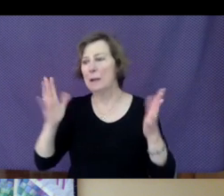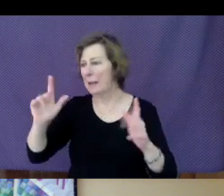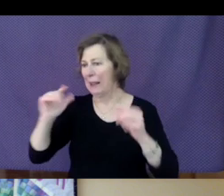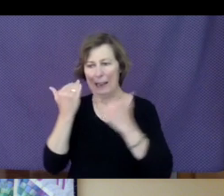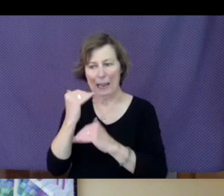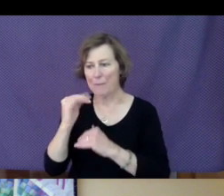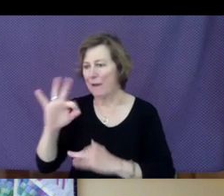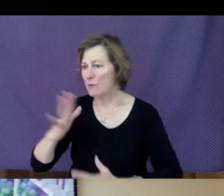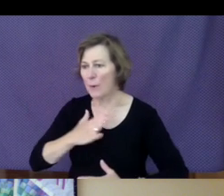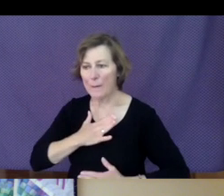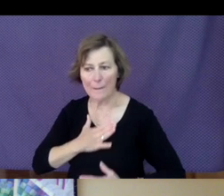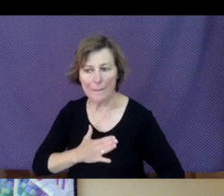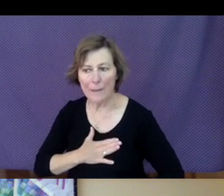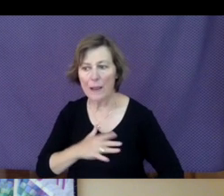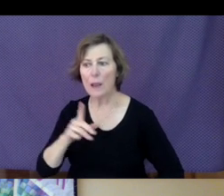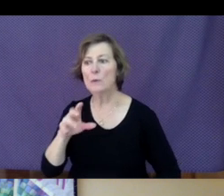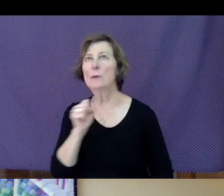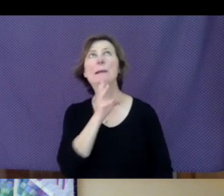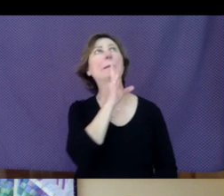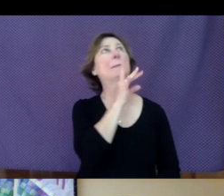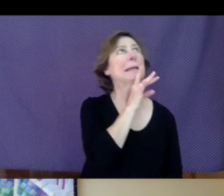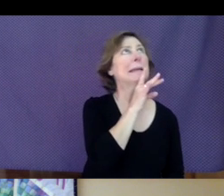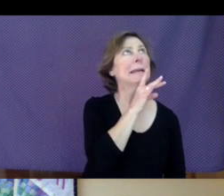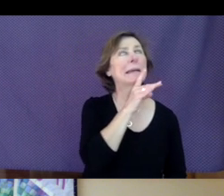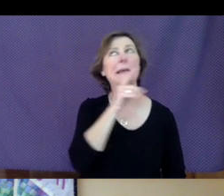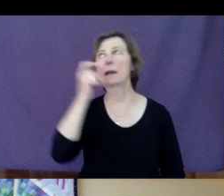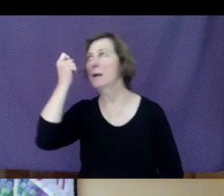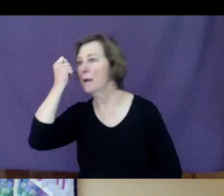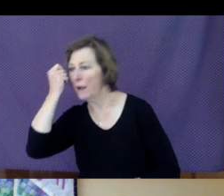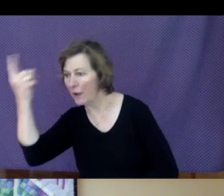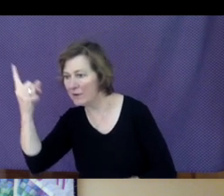You can speak and understand most of the english language